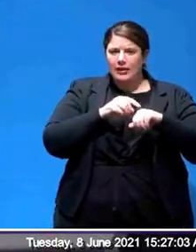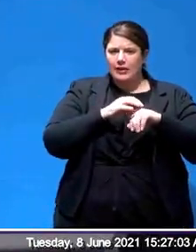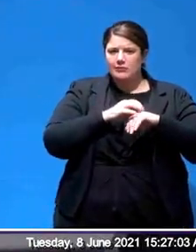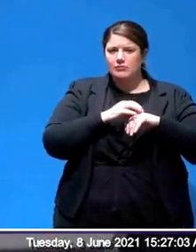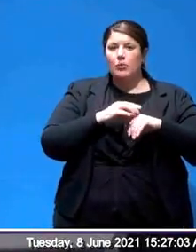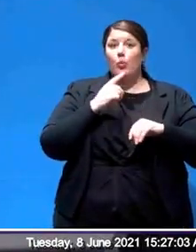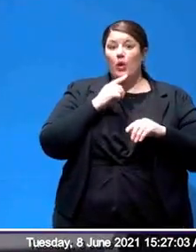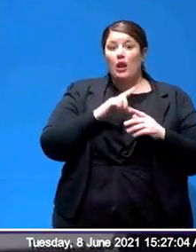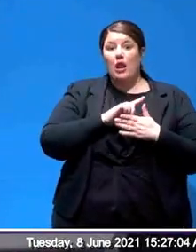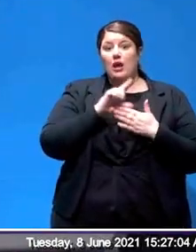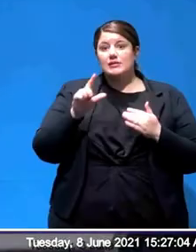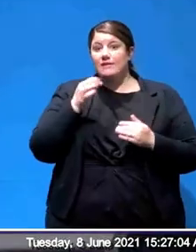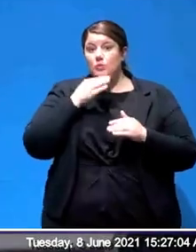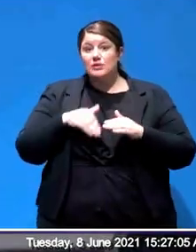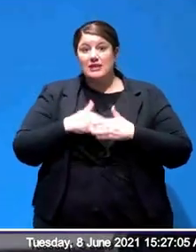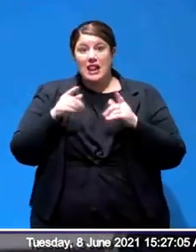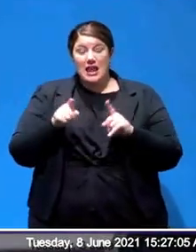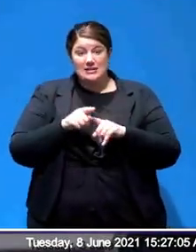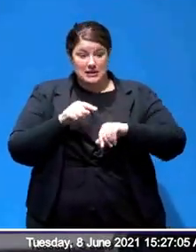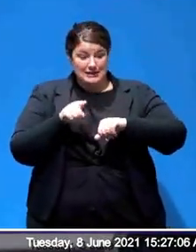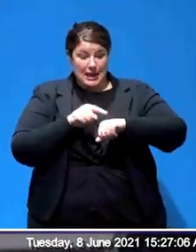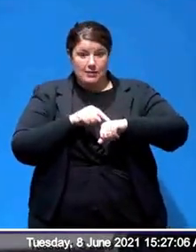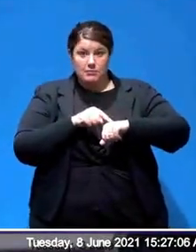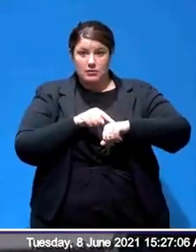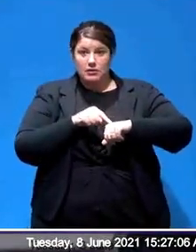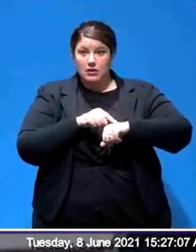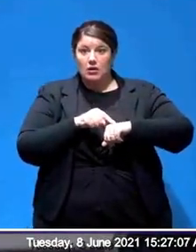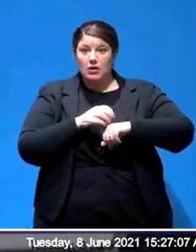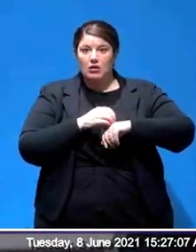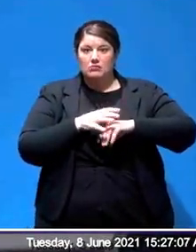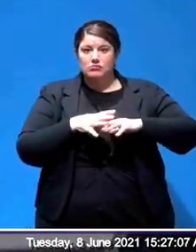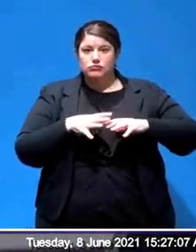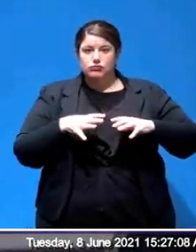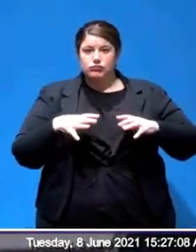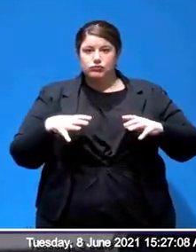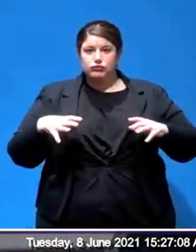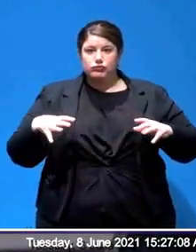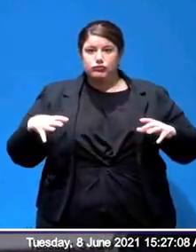appeared that it was the same bruise being reported again, but it had then progressed to a bruise.